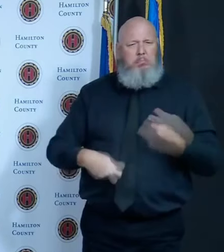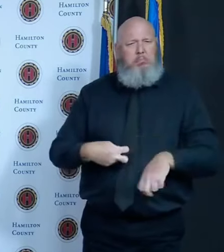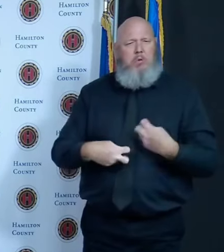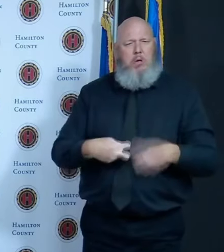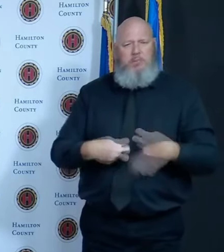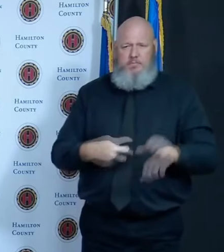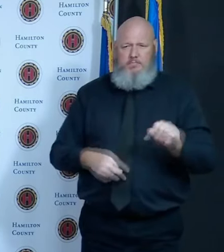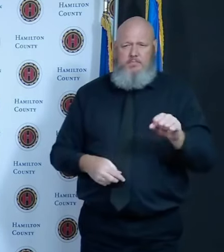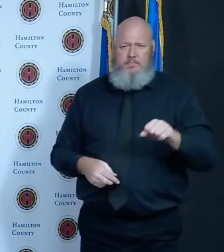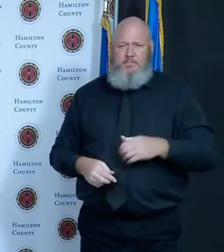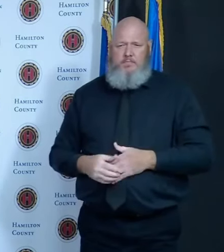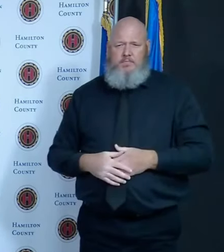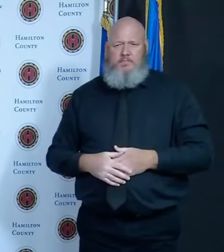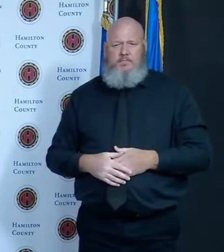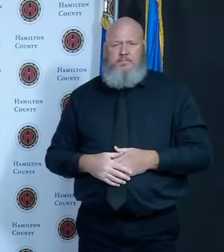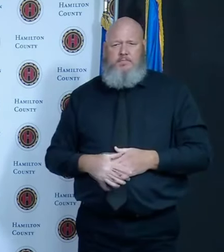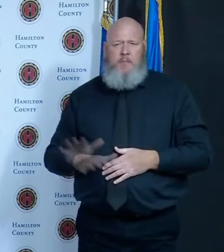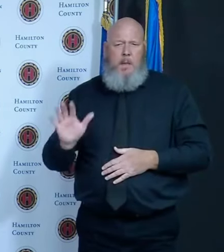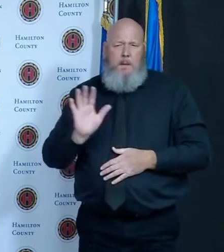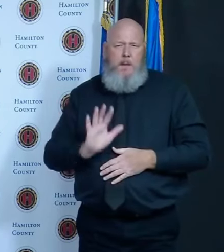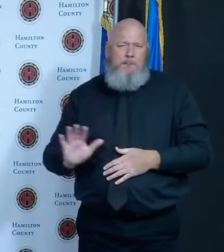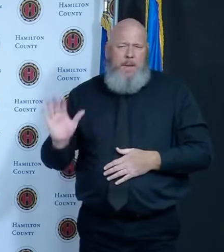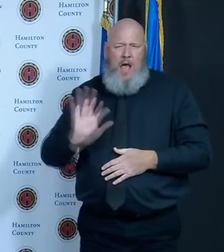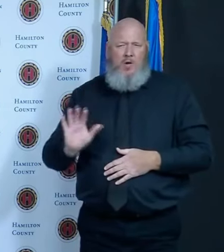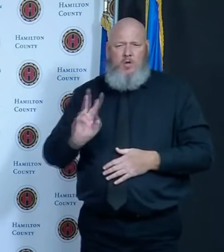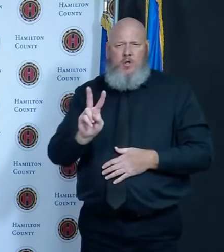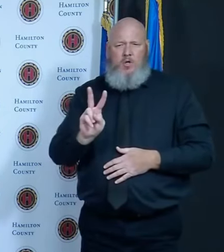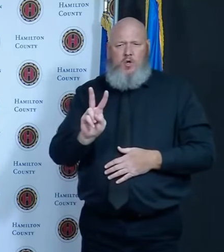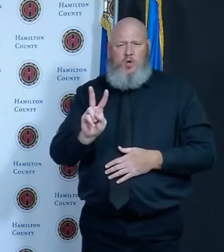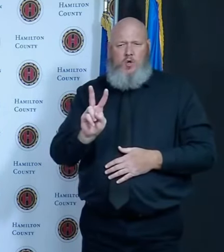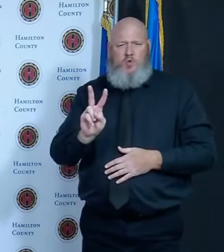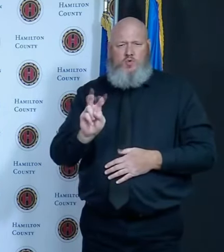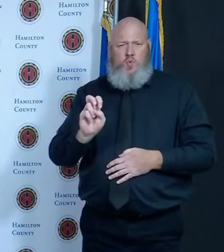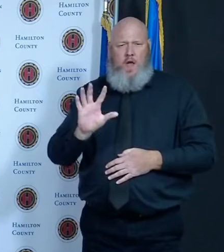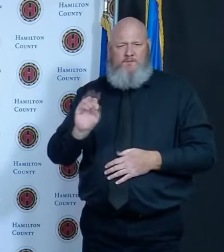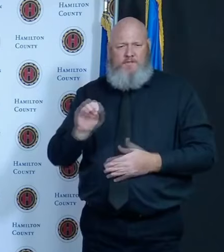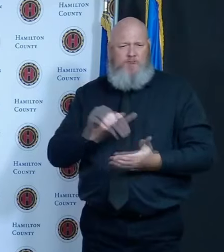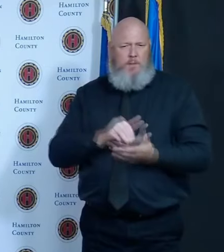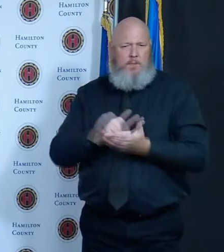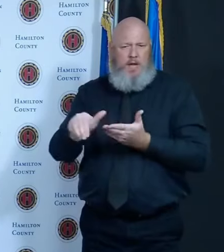dollars in immediate need to keep them afloat that is a staggering number it's